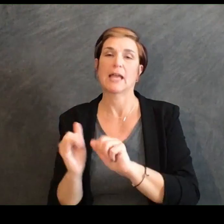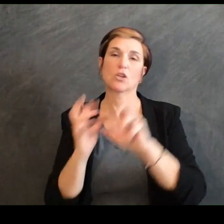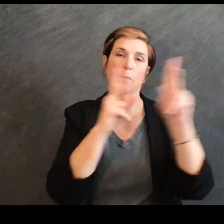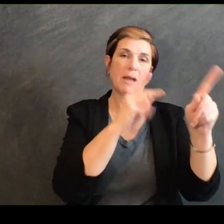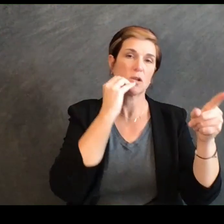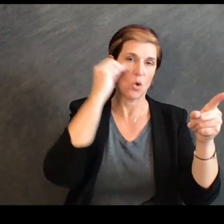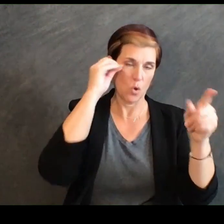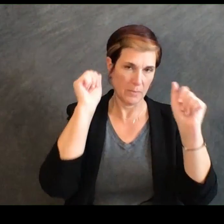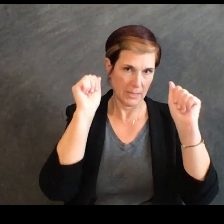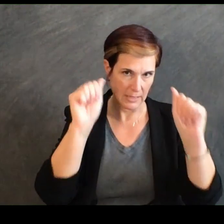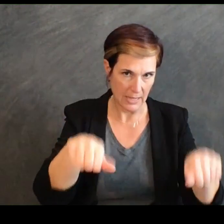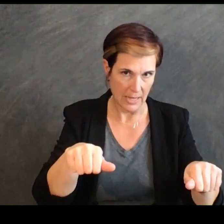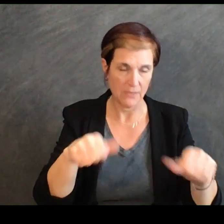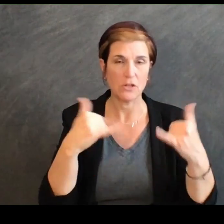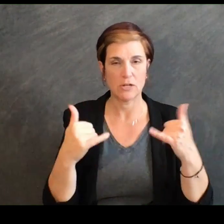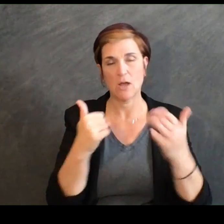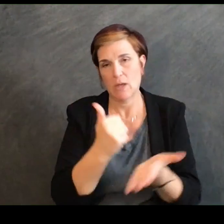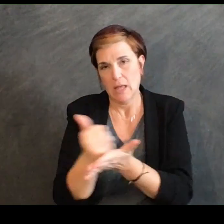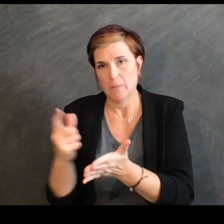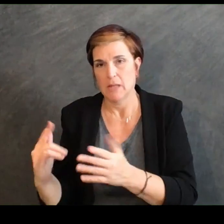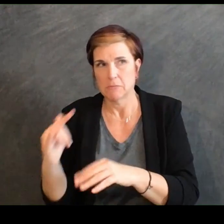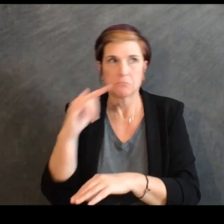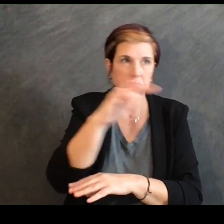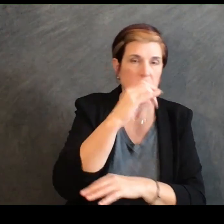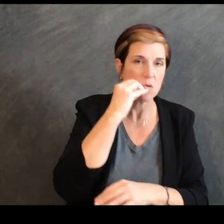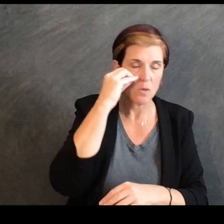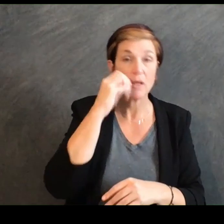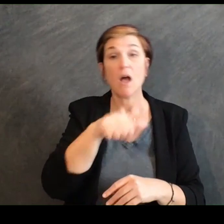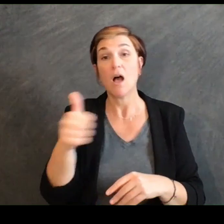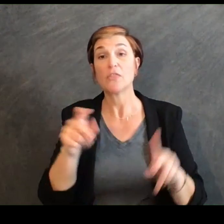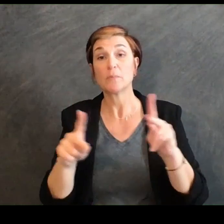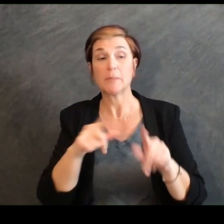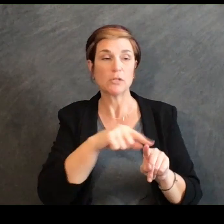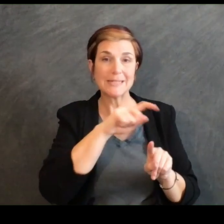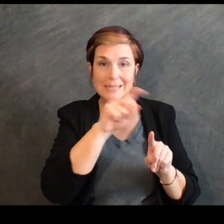arrangements for them to do that others in Texas others in Georgia again it's